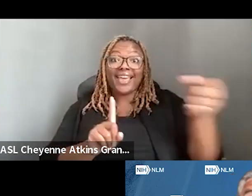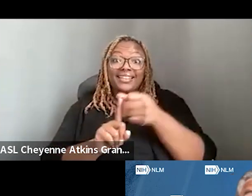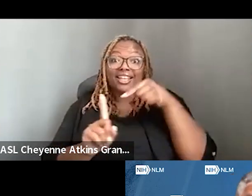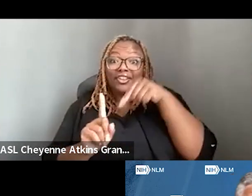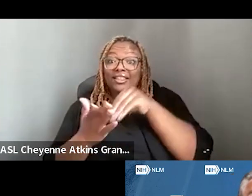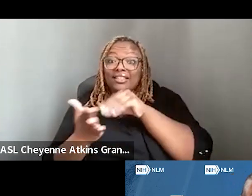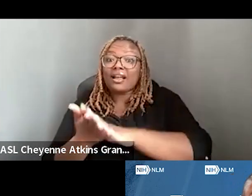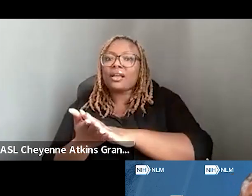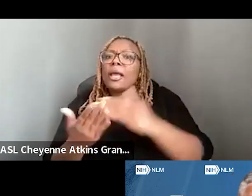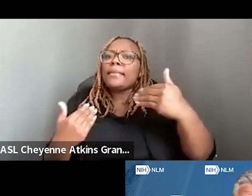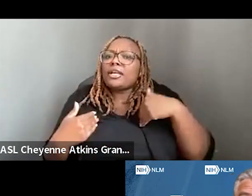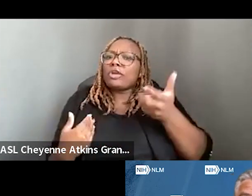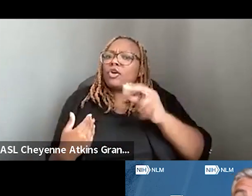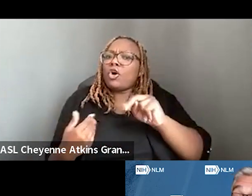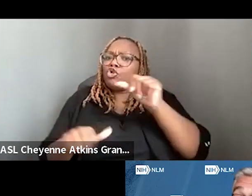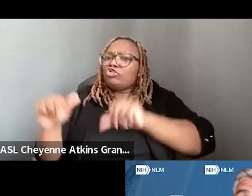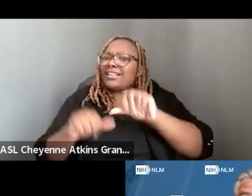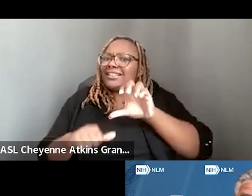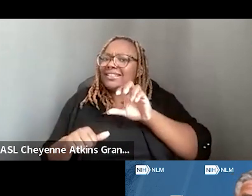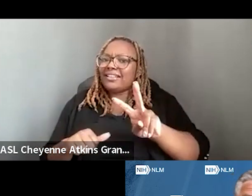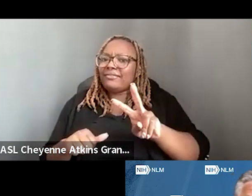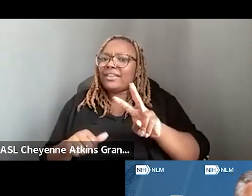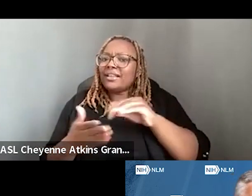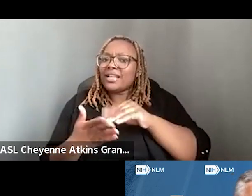'cause you -- you have your own SciENcv documents yourself, possibly.